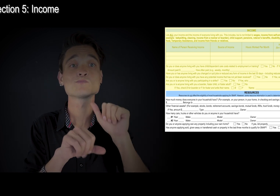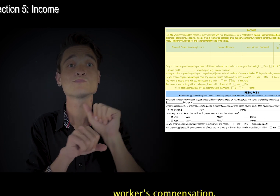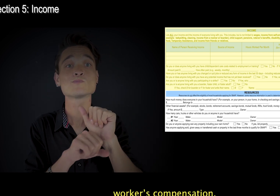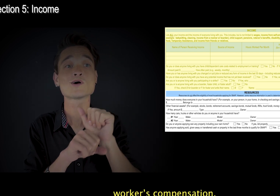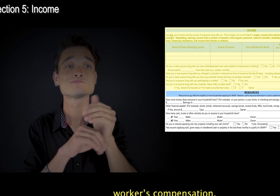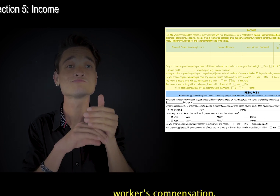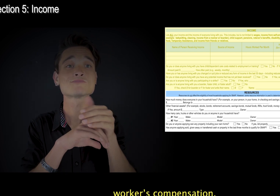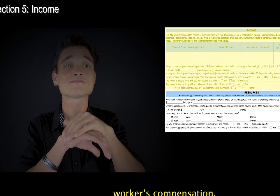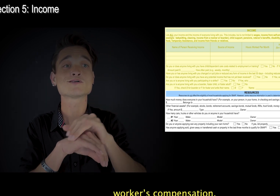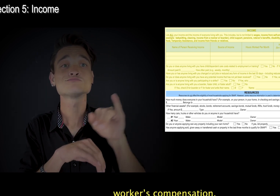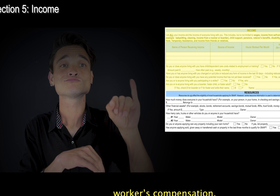worker’s compensation,